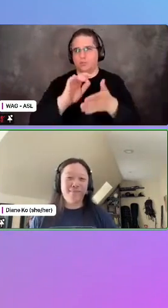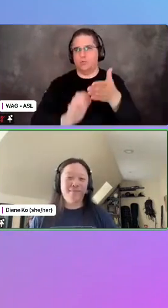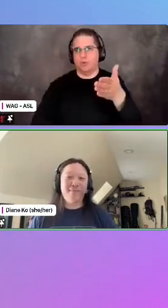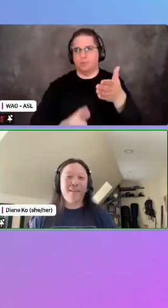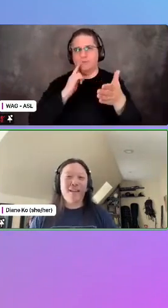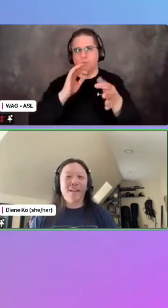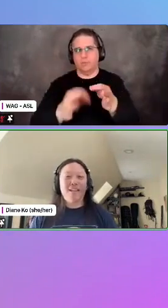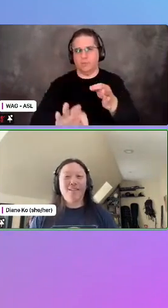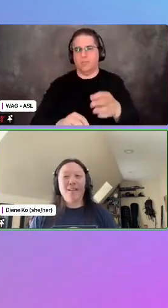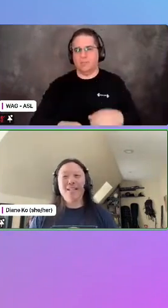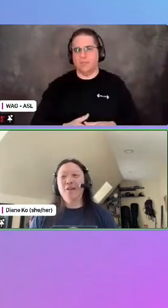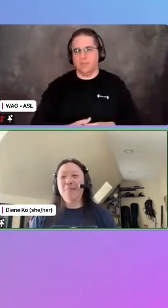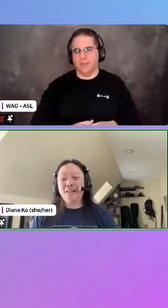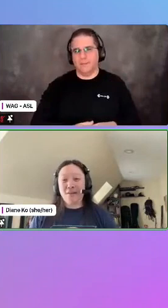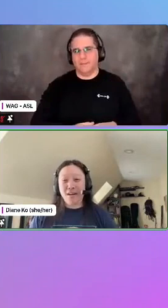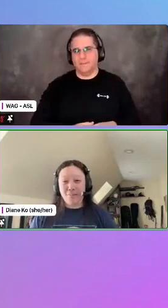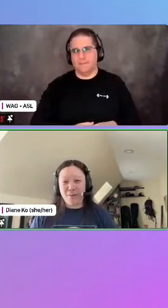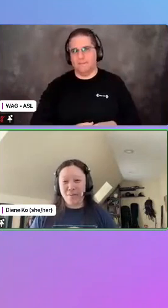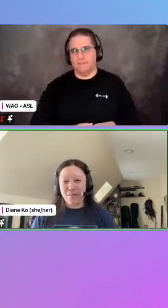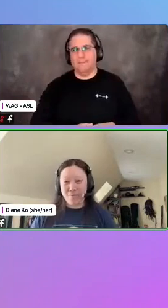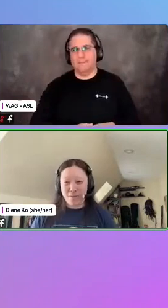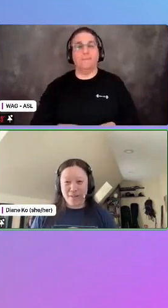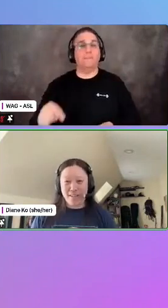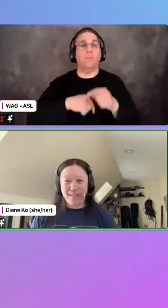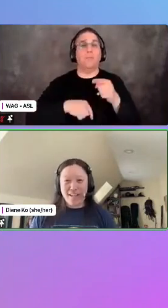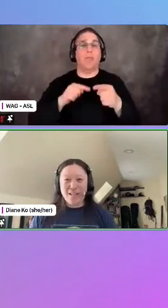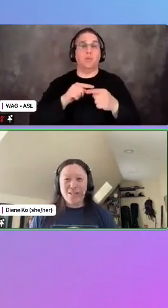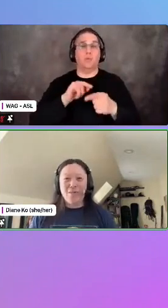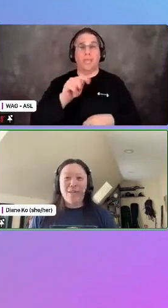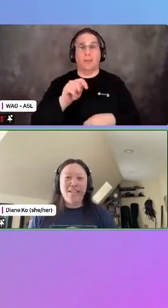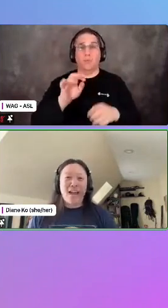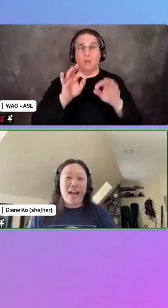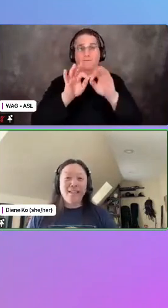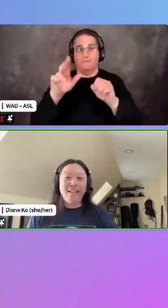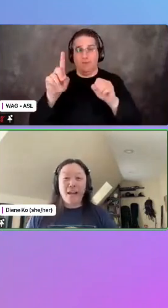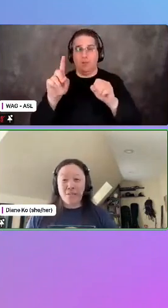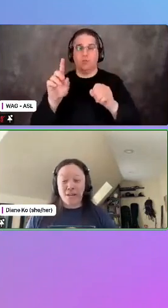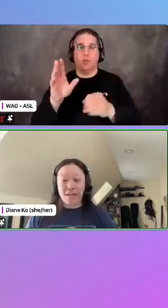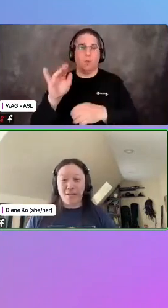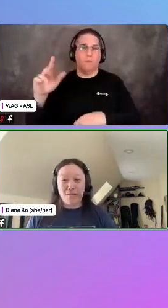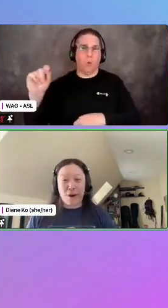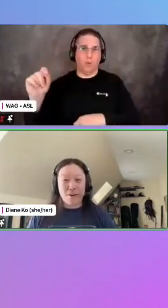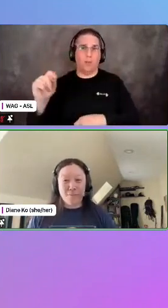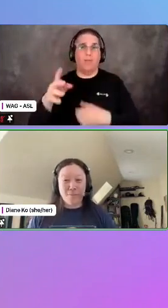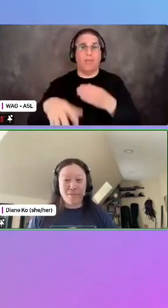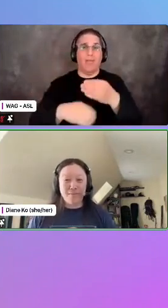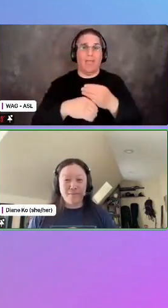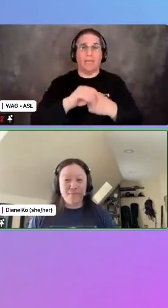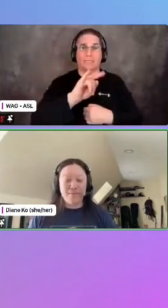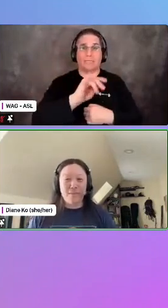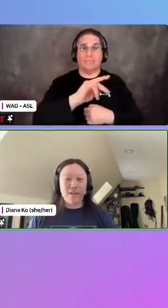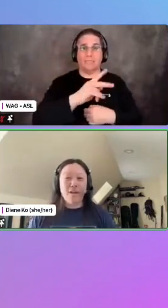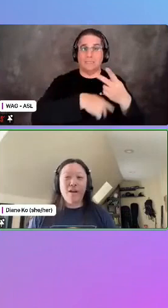new component called that signup form returns the basic form HTML that we wrote earlier.